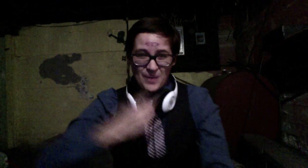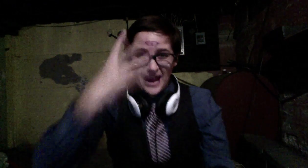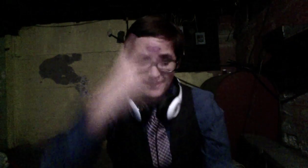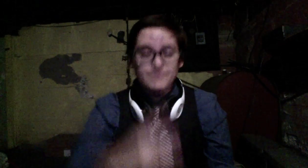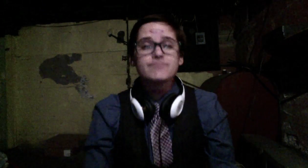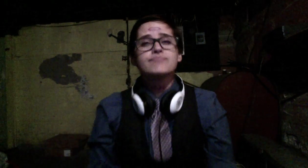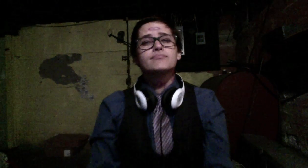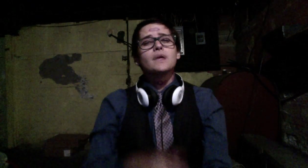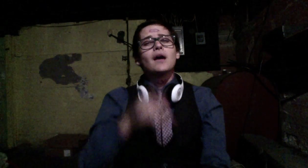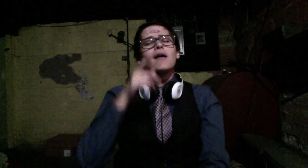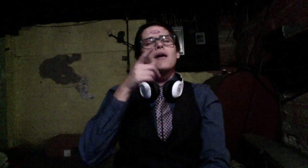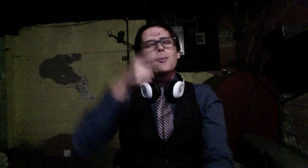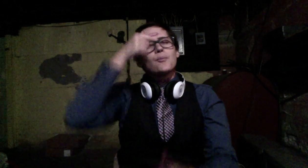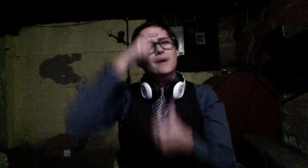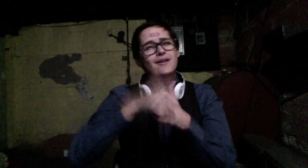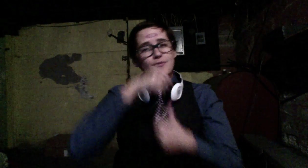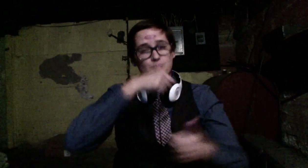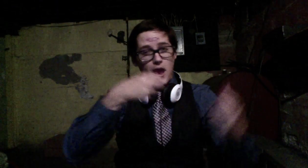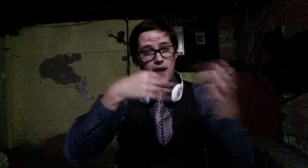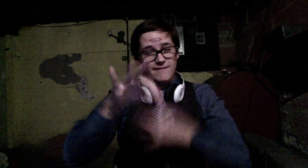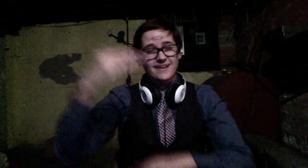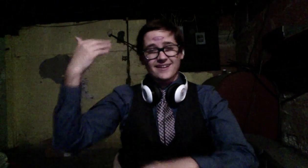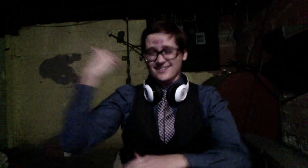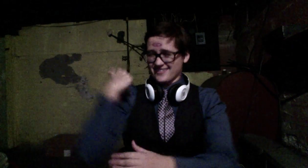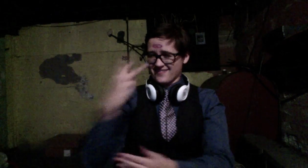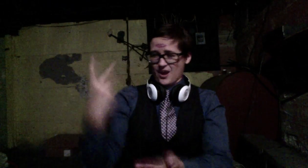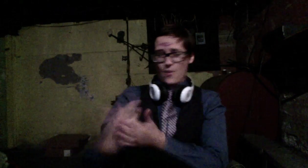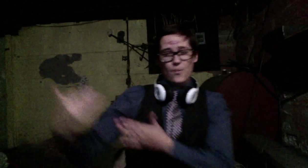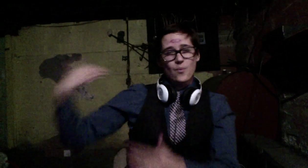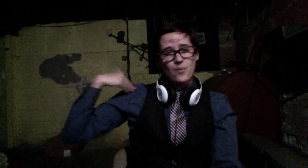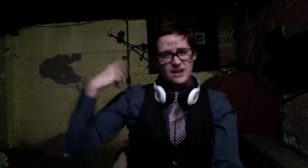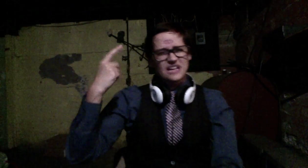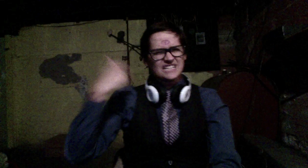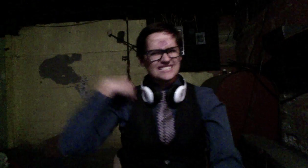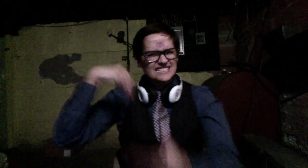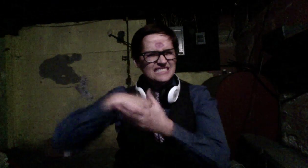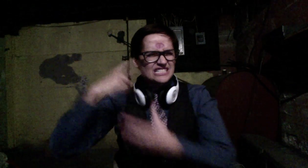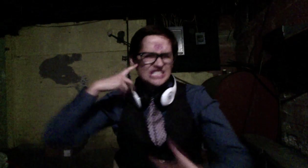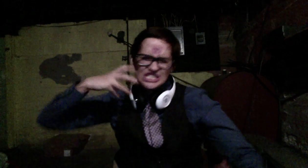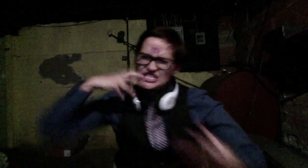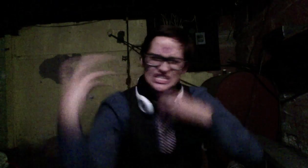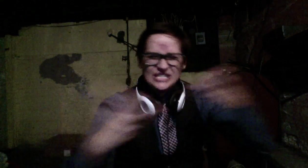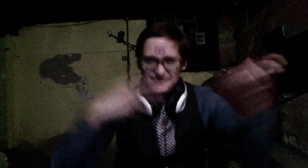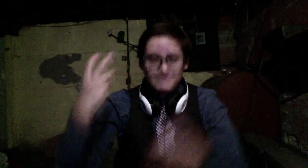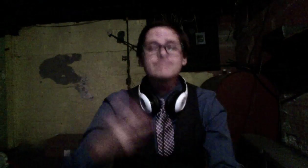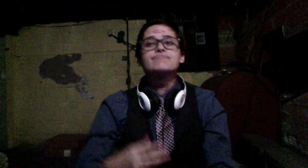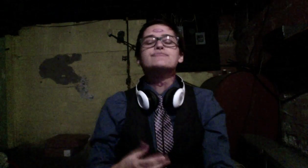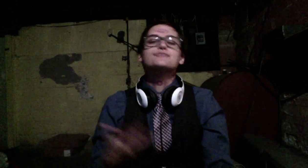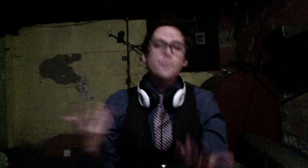WHITE YOU REMEMBER POST OFFICE BEFORE FEW WEEKS AGO HAVE INSIDE HEAR SCREAM